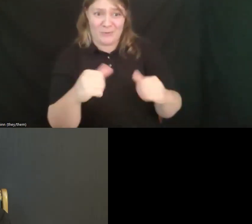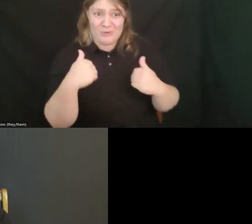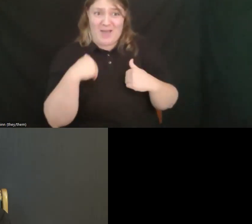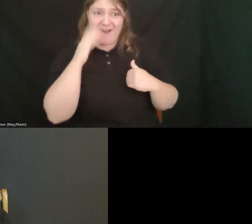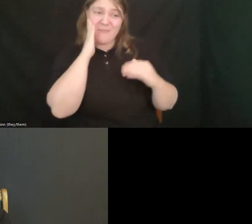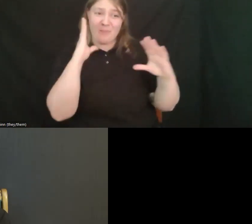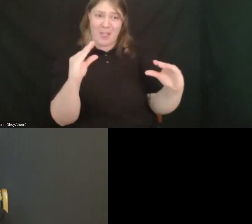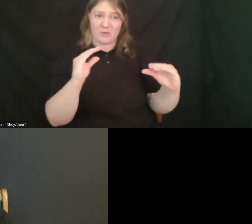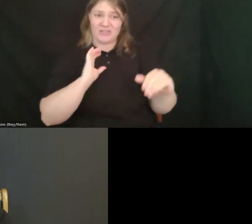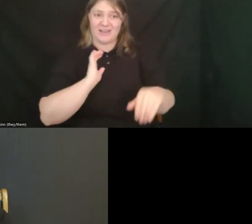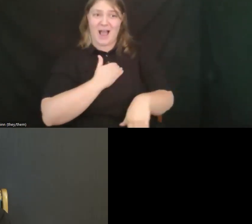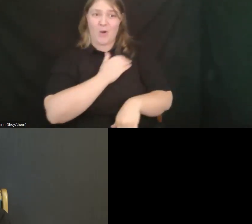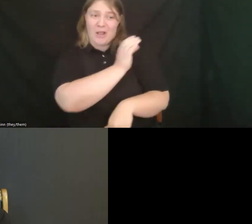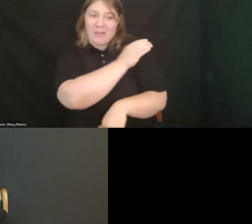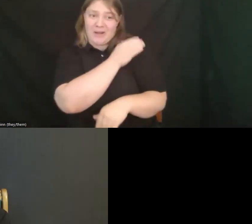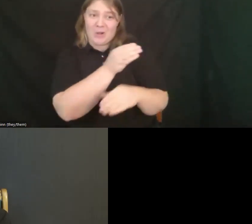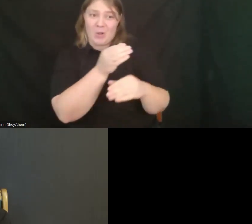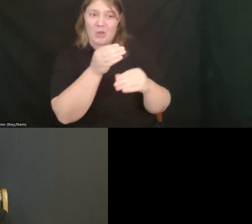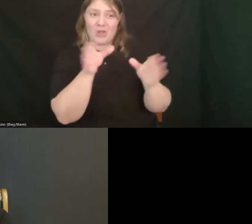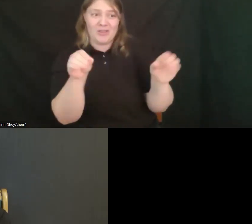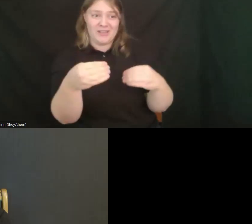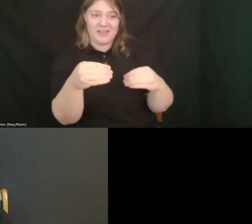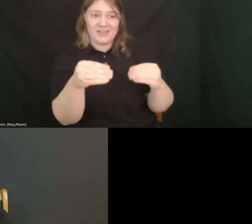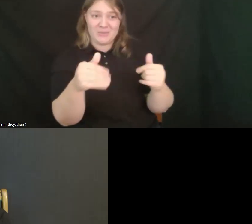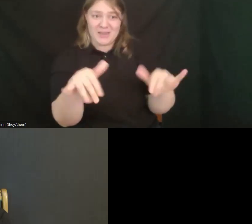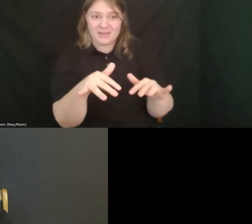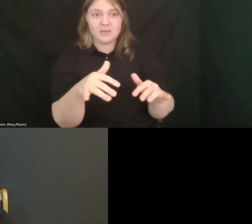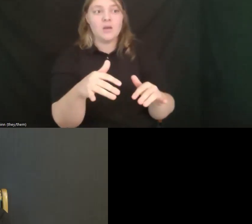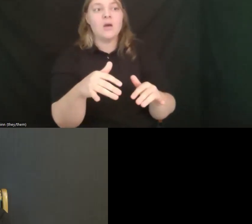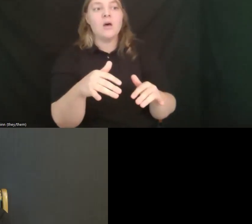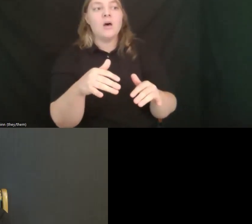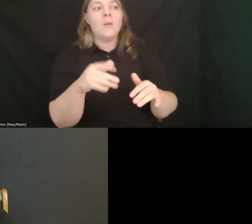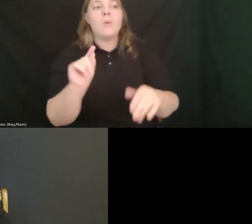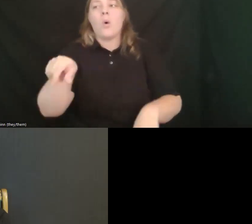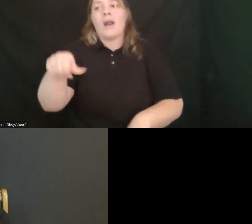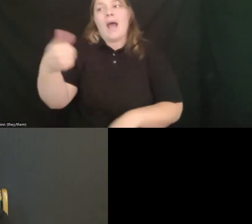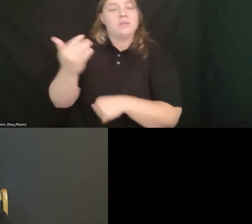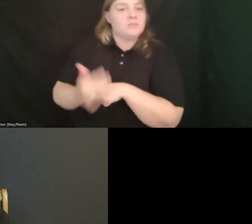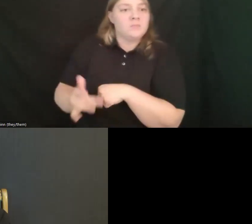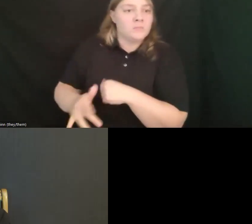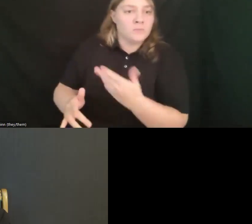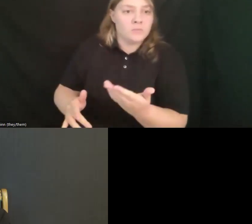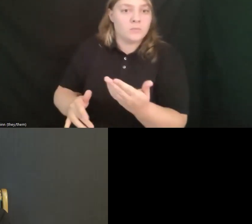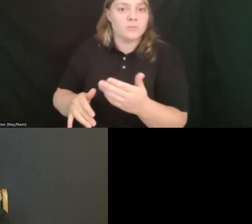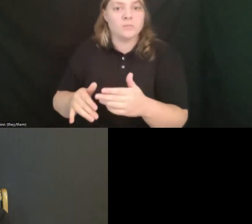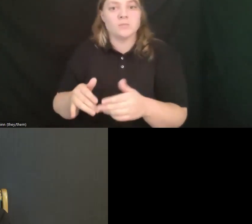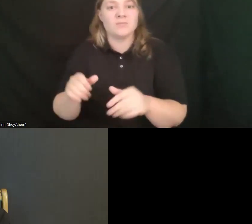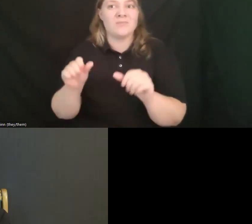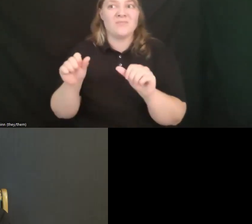our clinical spaces but what can we do are there pieces of of lwh hanging fruit so to speak that